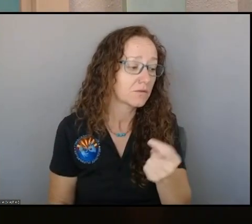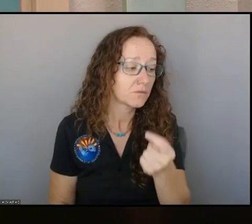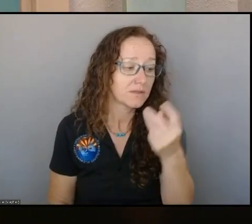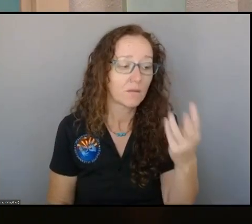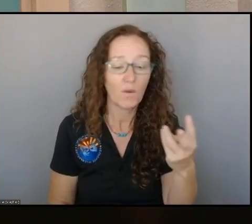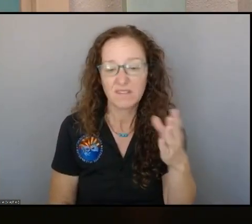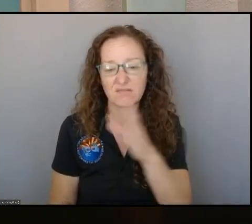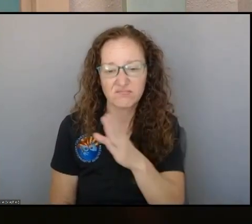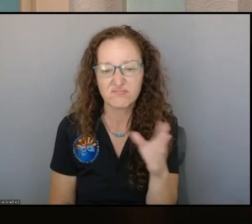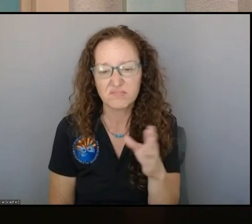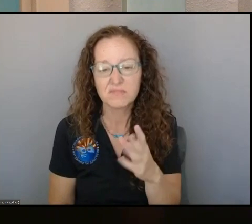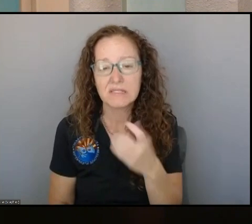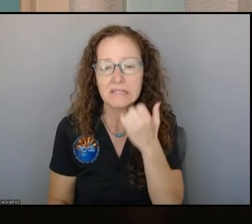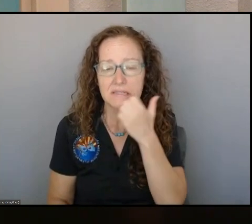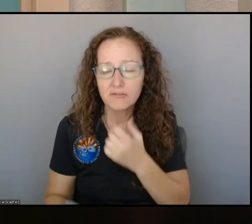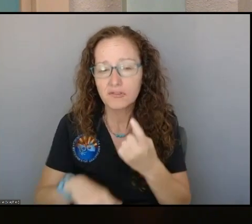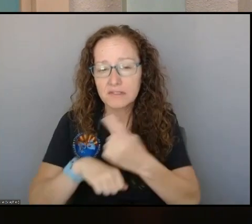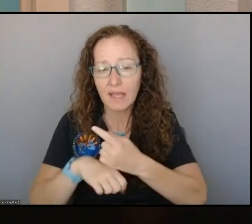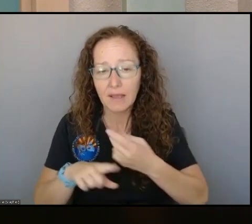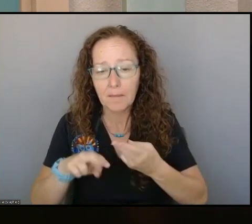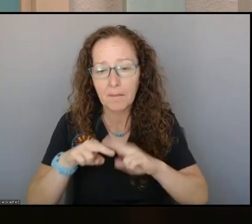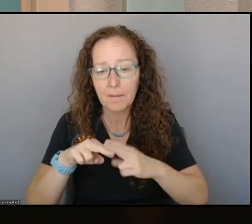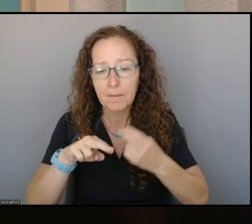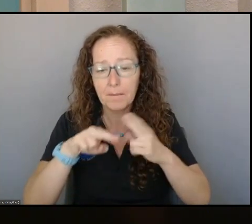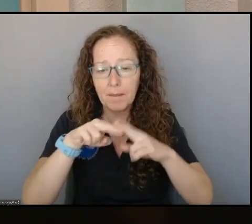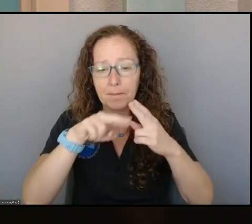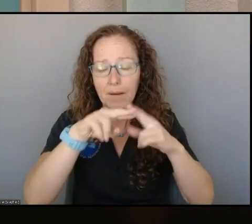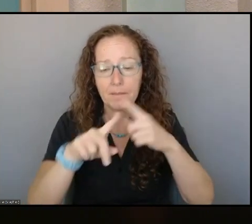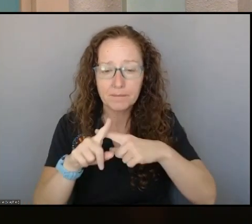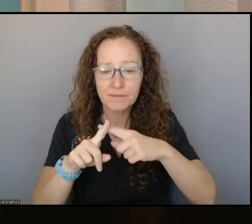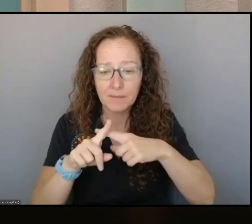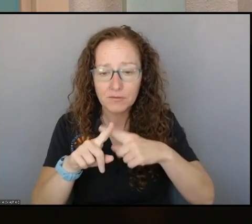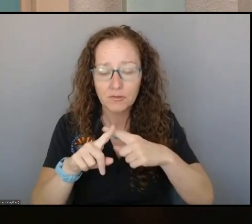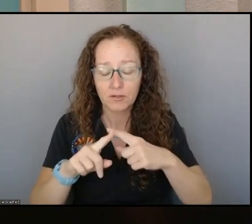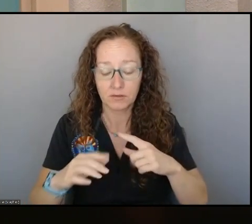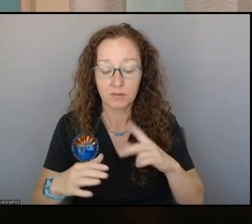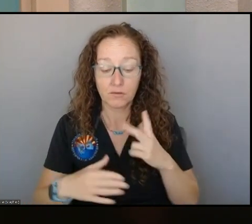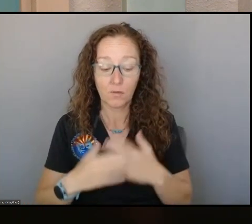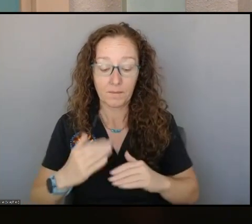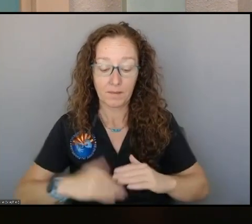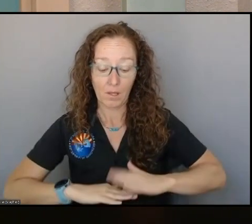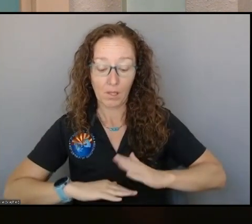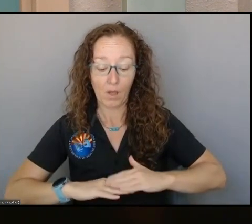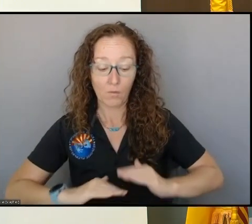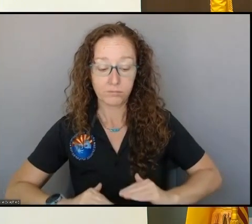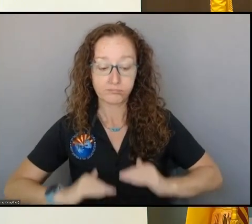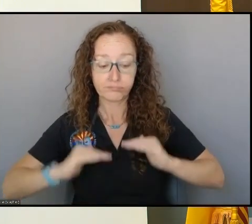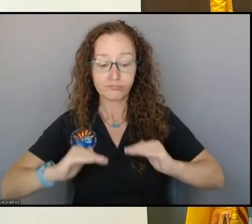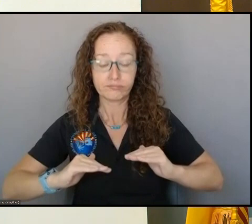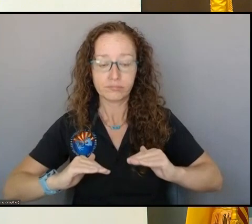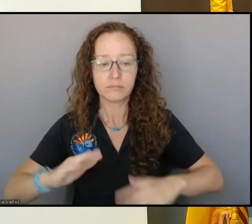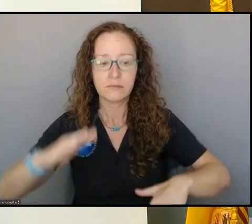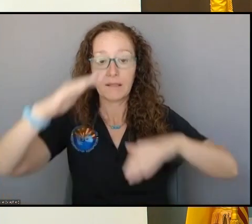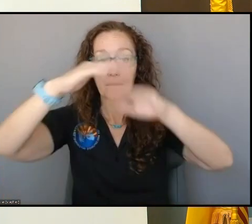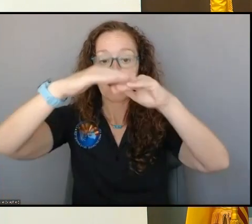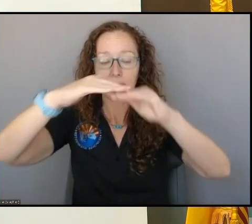highs, and on the morning lows. And so these temperatures will end up being just 5-7 degrees above what's typical. So that is